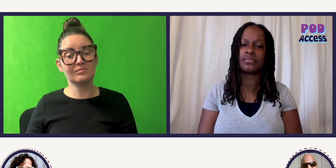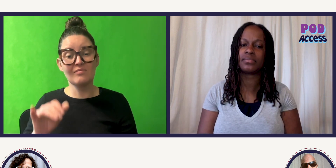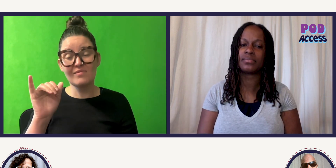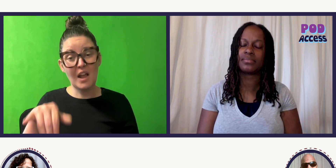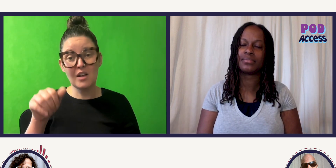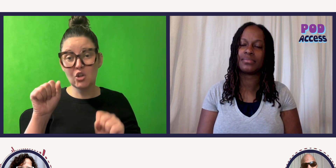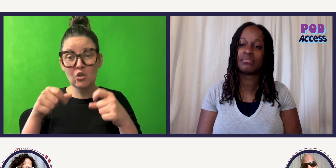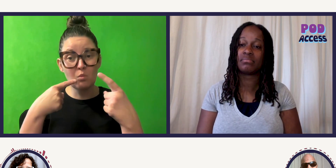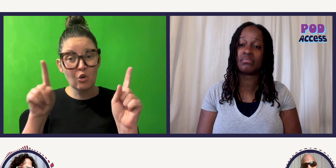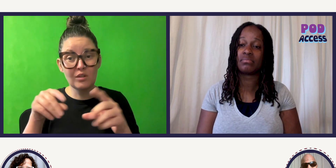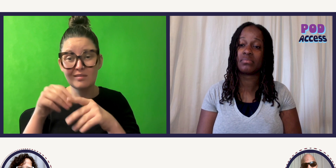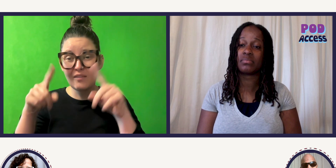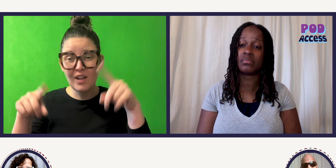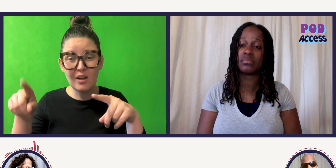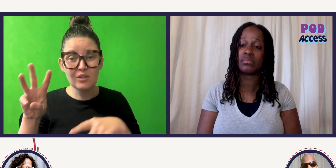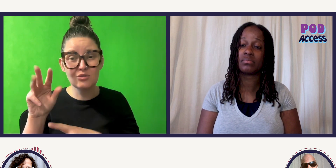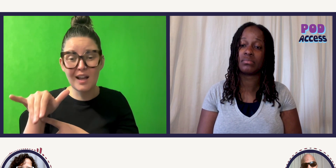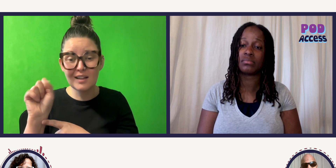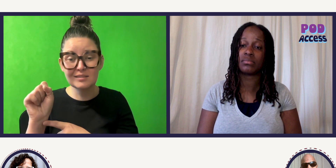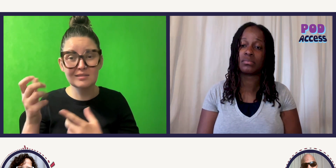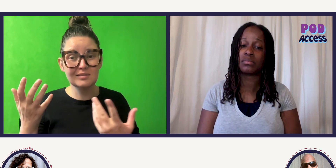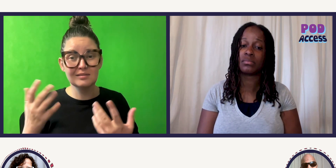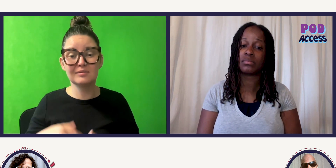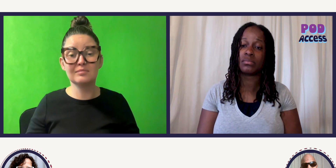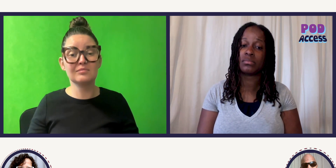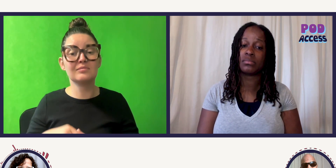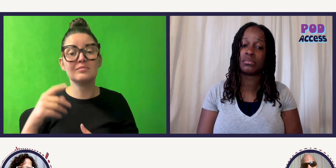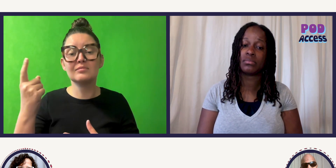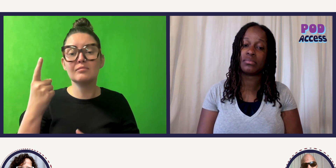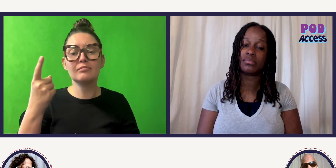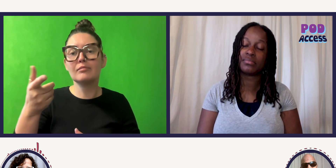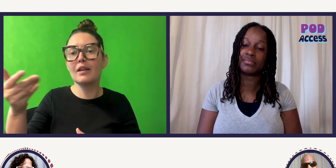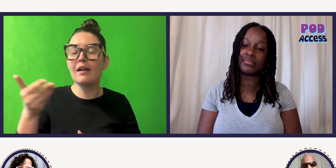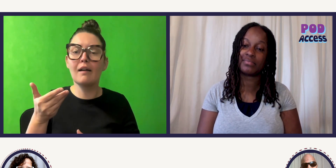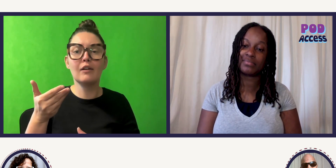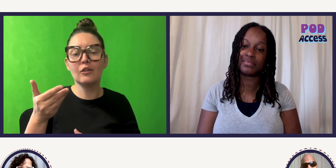That could work in various ways. Maybe you hire someone to develop a plan and some templates.